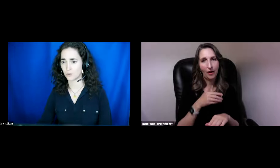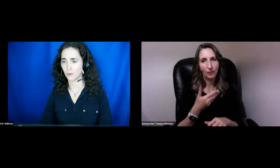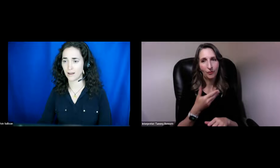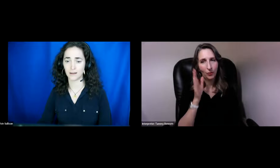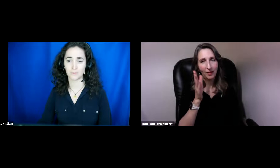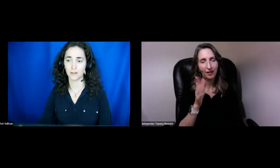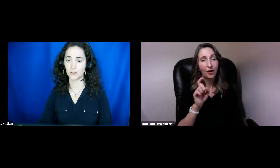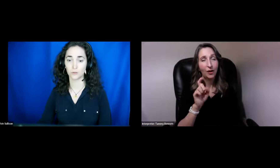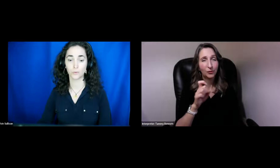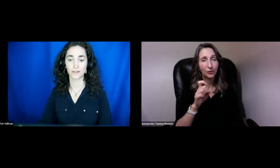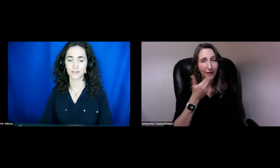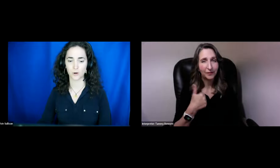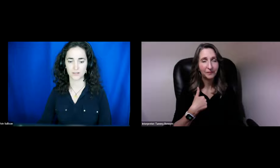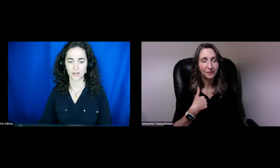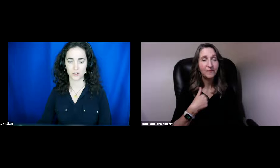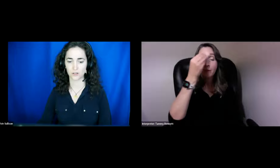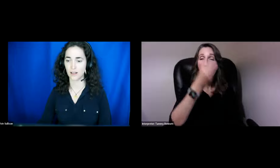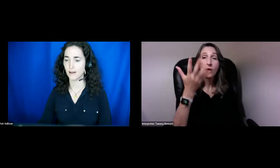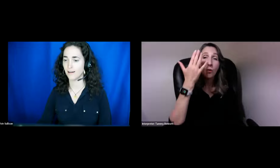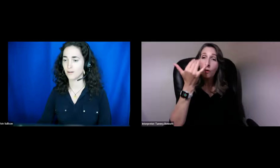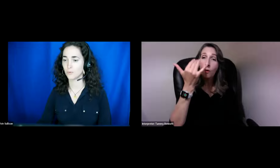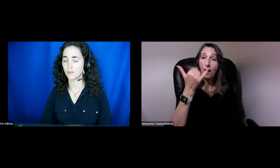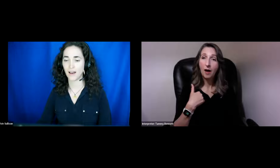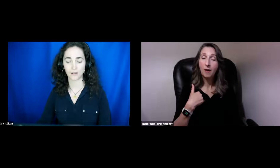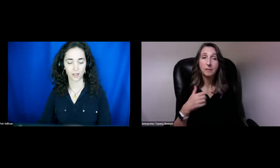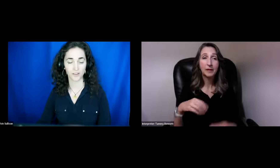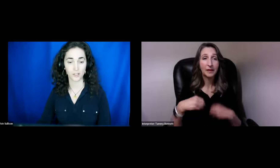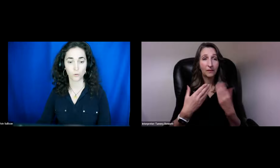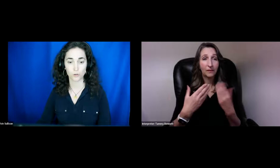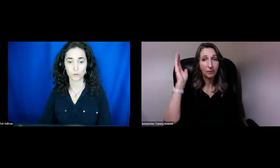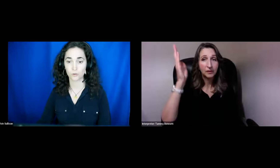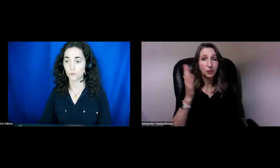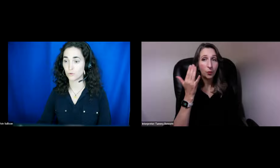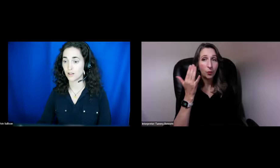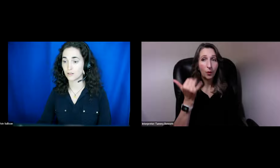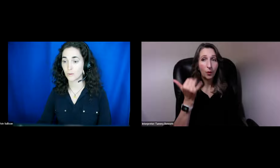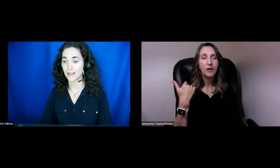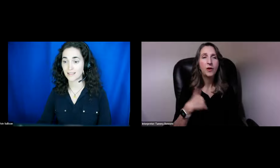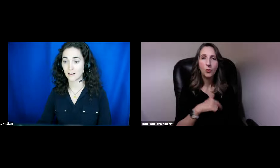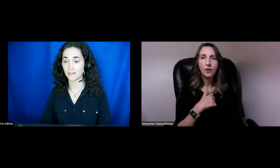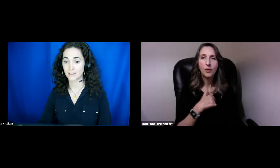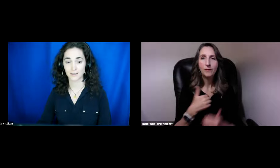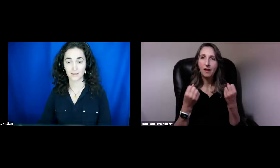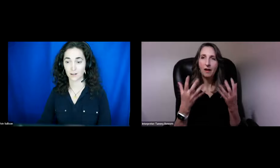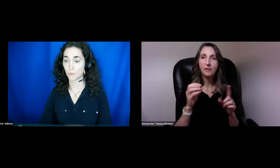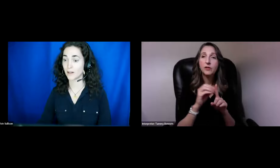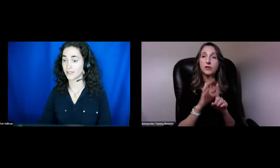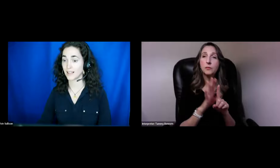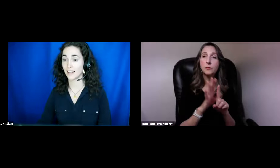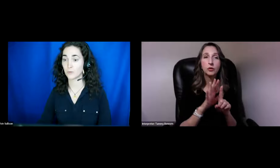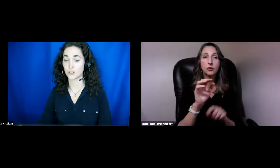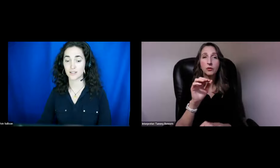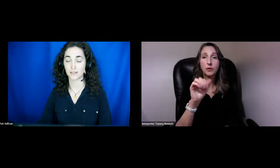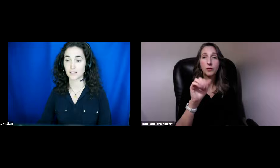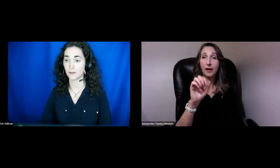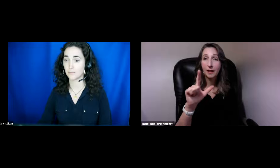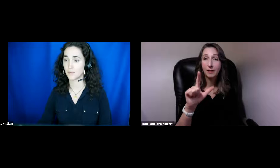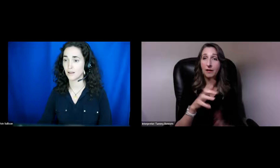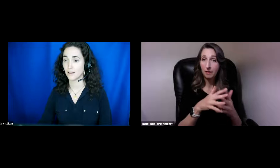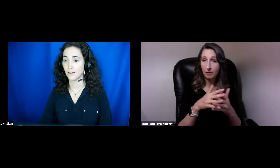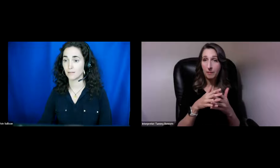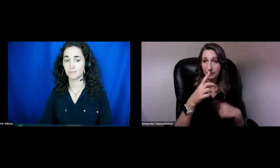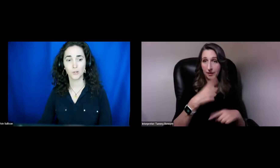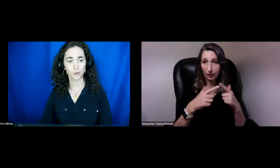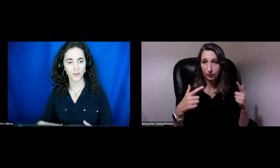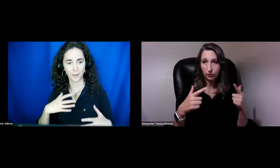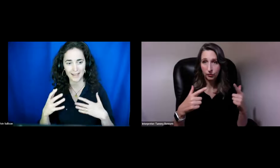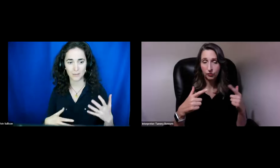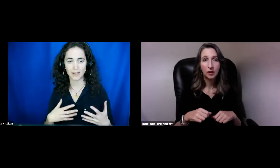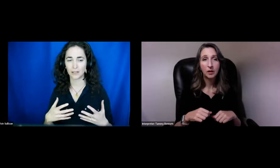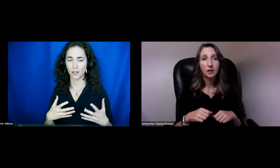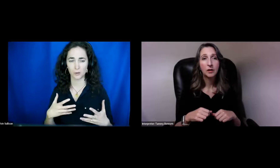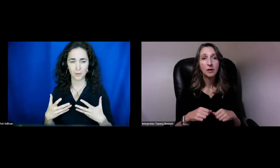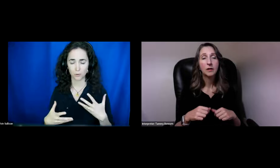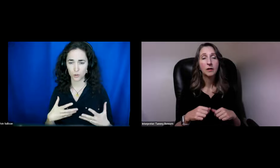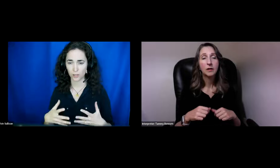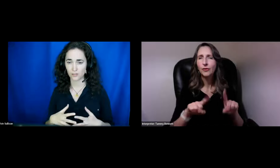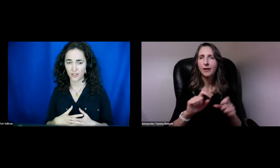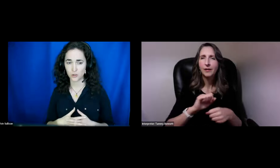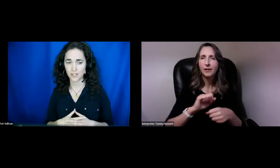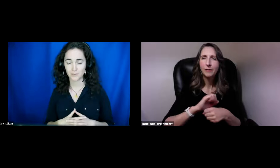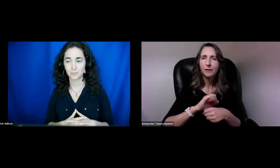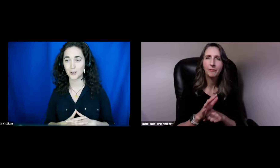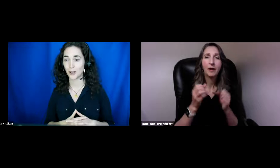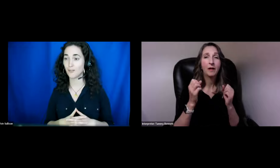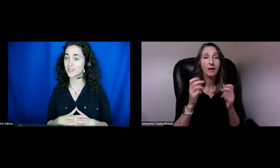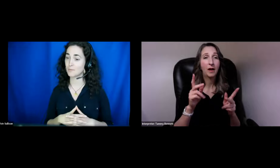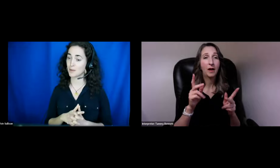The reason why I'm doing this presentation-- we've had a lot of exposure to to ASL, American Sign Language, since you know, during the pandemic a lot of people showed a lot of interest. But